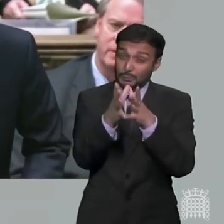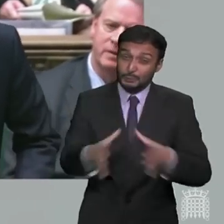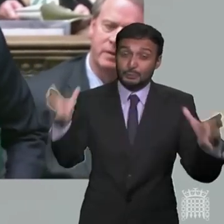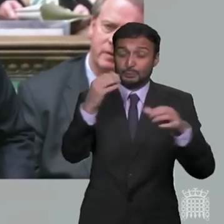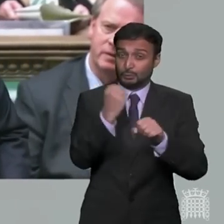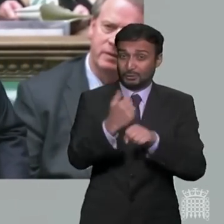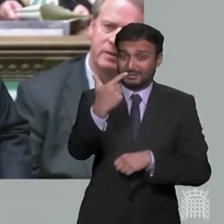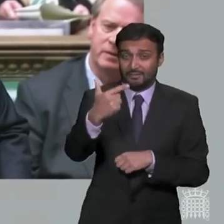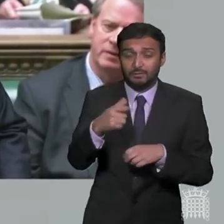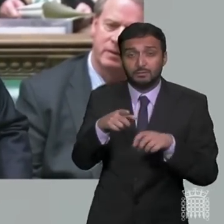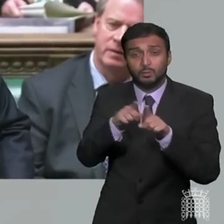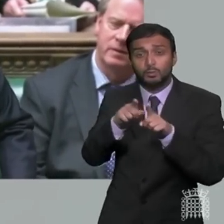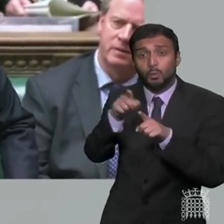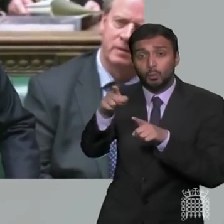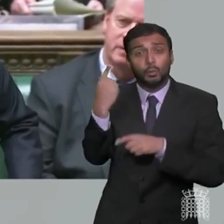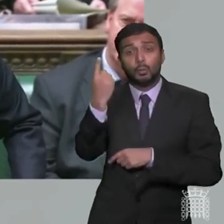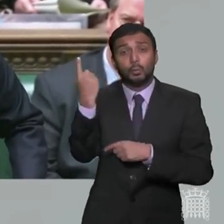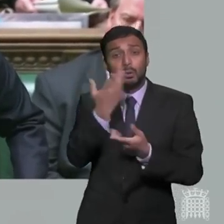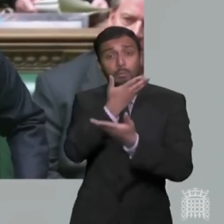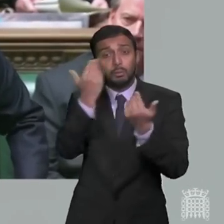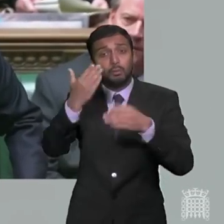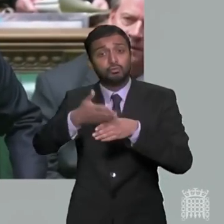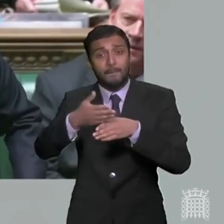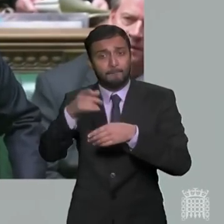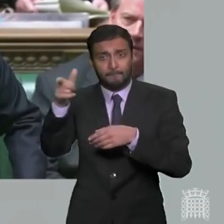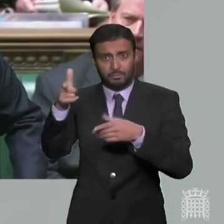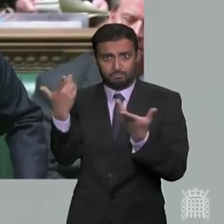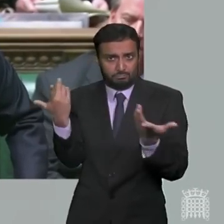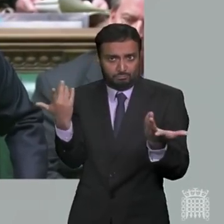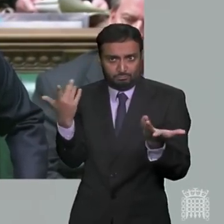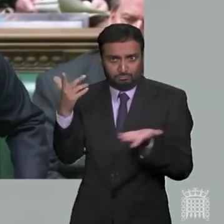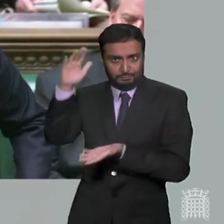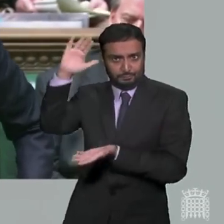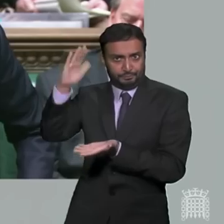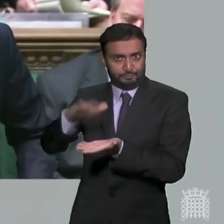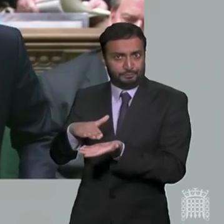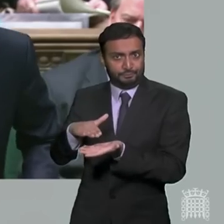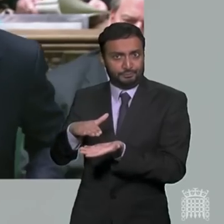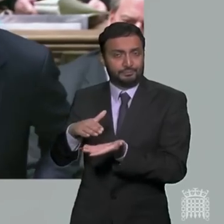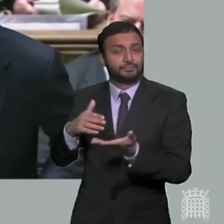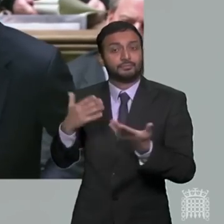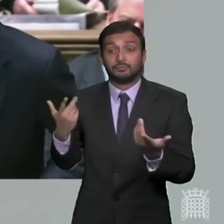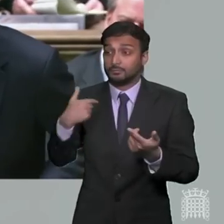at a multi-decade low. We are getting on to deliver more growth. We are delivering freeports.